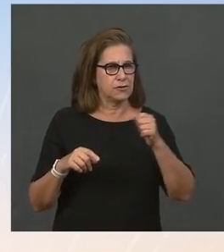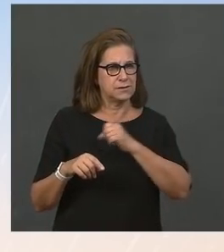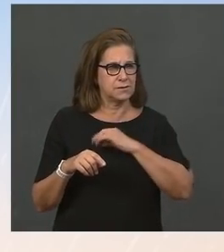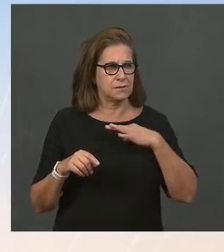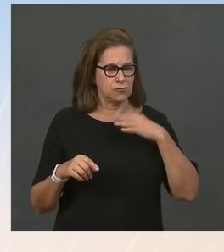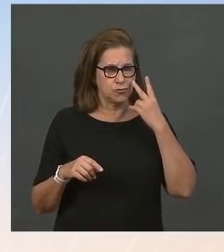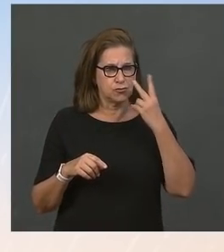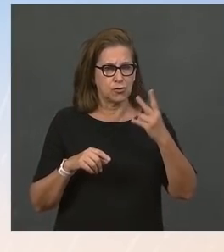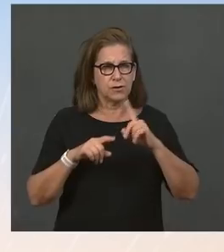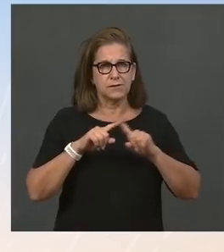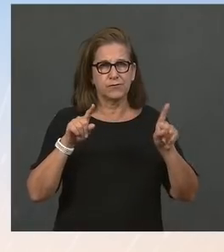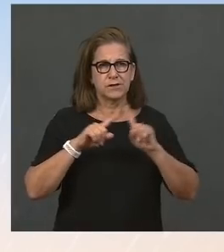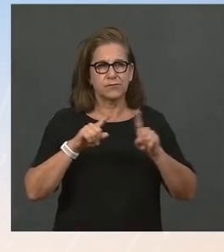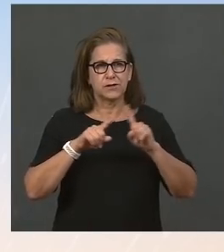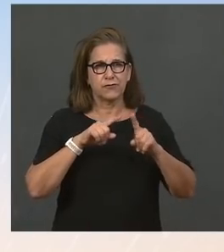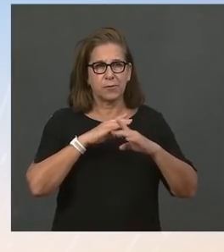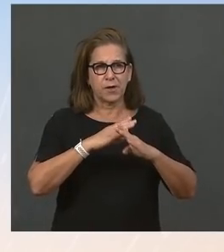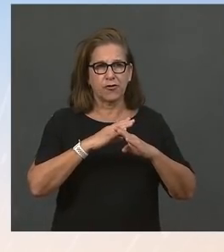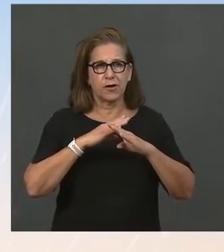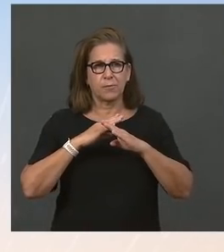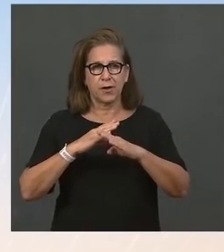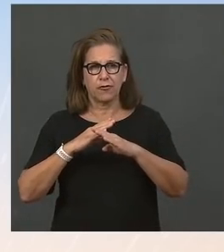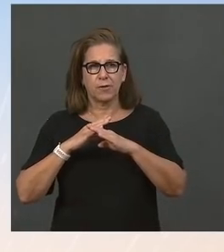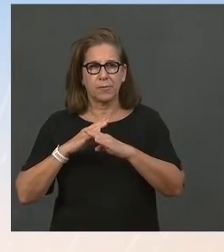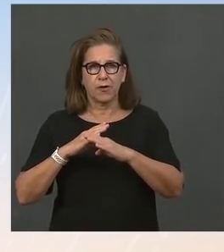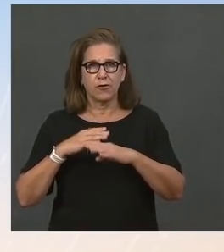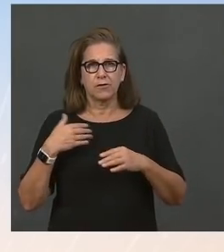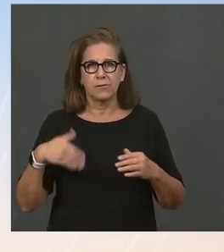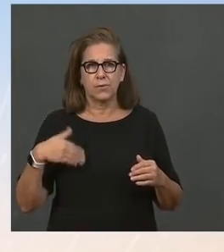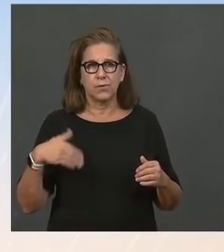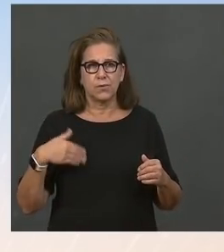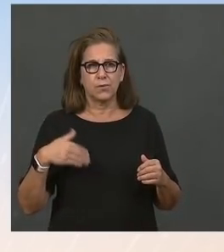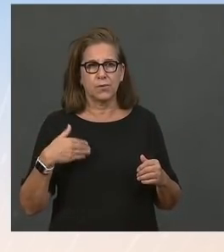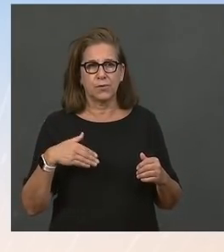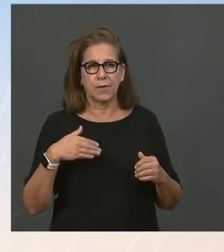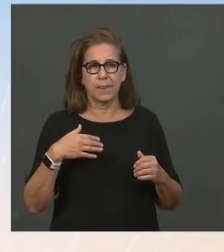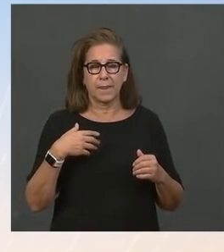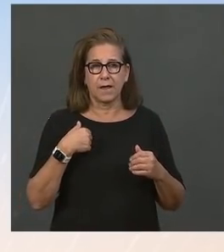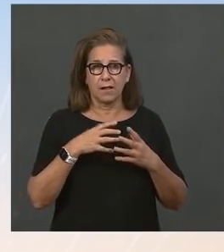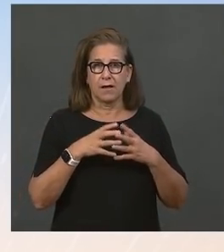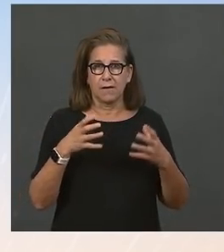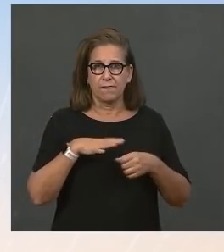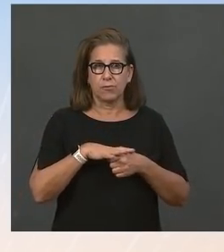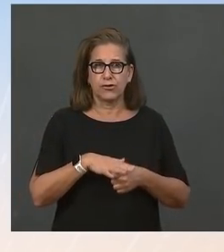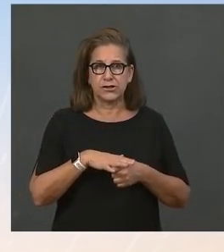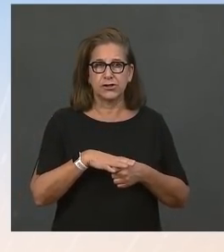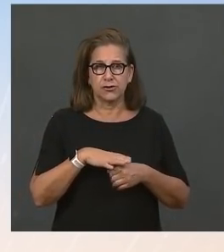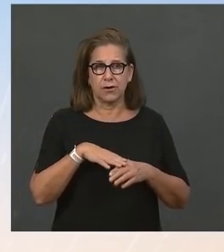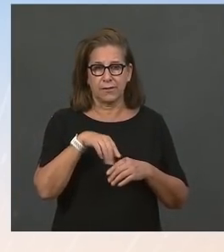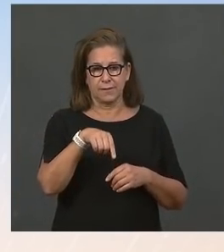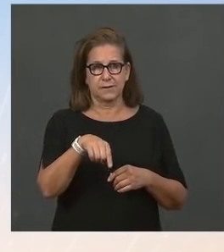or was it to lay the groundwork for what will be a scaled-back, final deal on this?